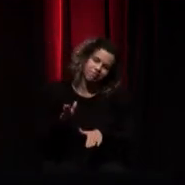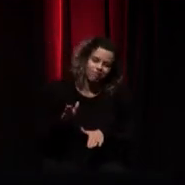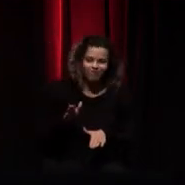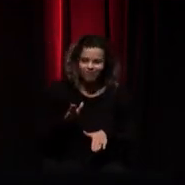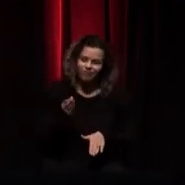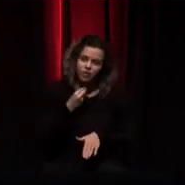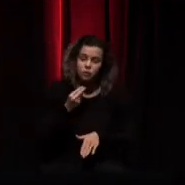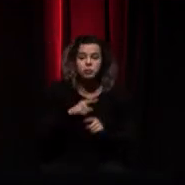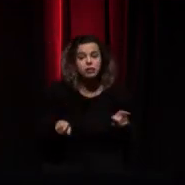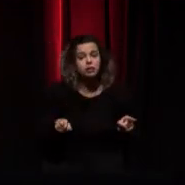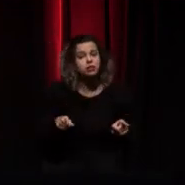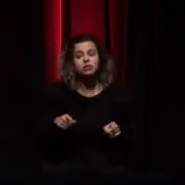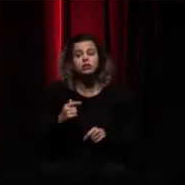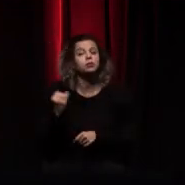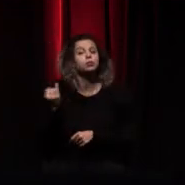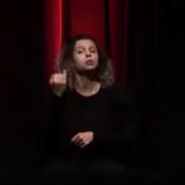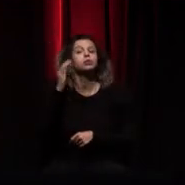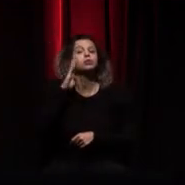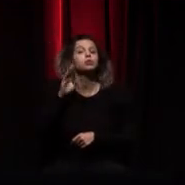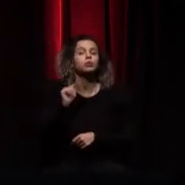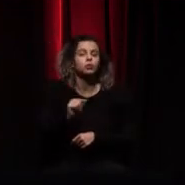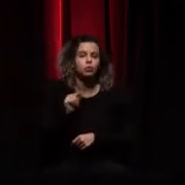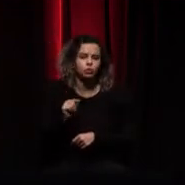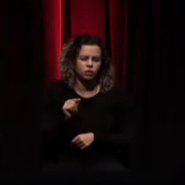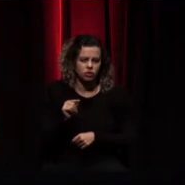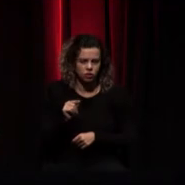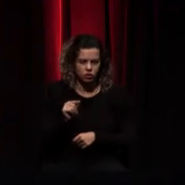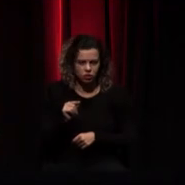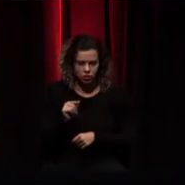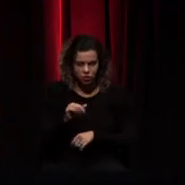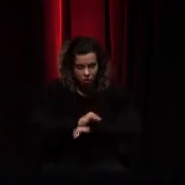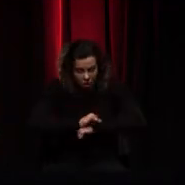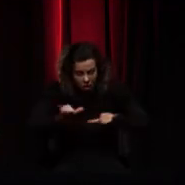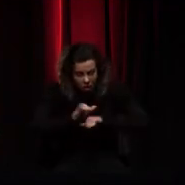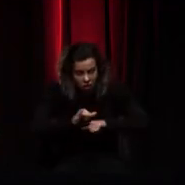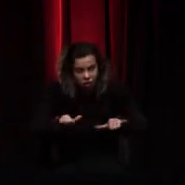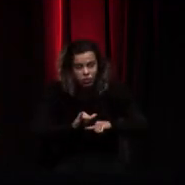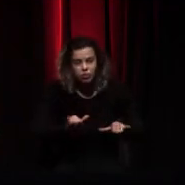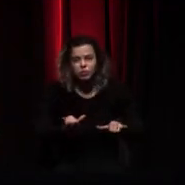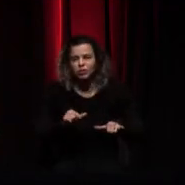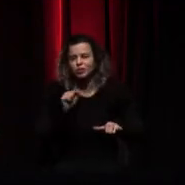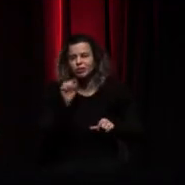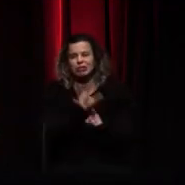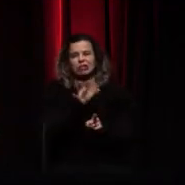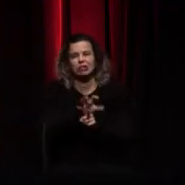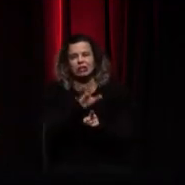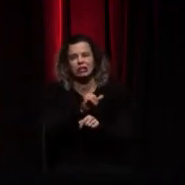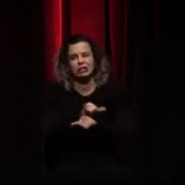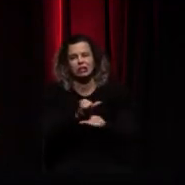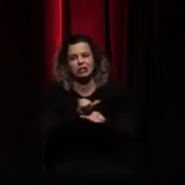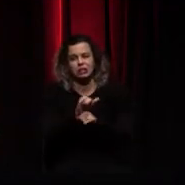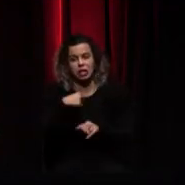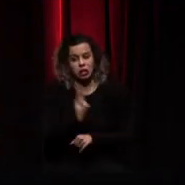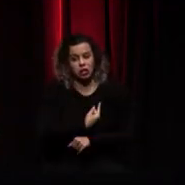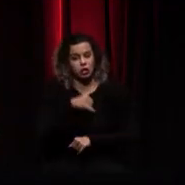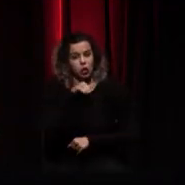You don’t want an advert there. The intention it’s not to talk about the product or service